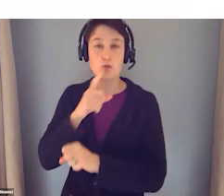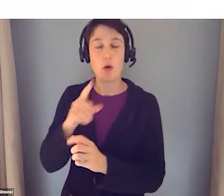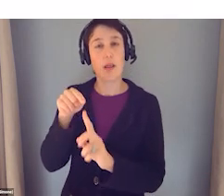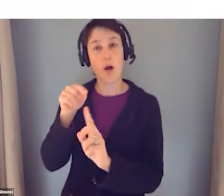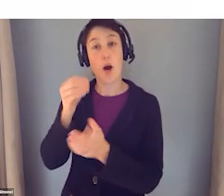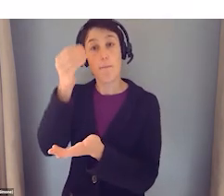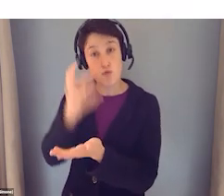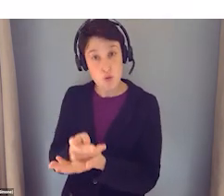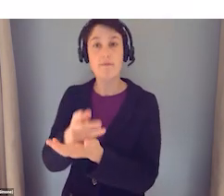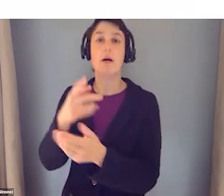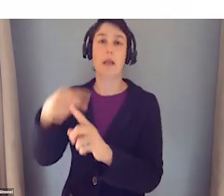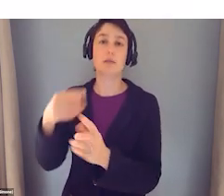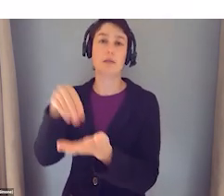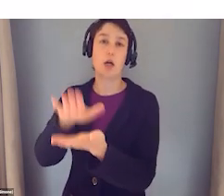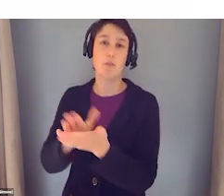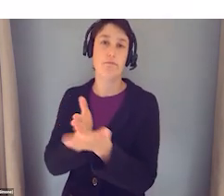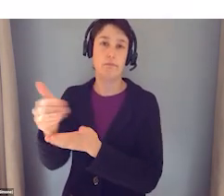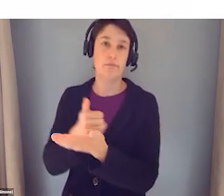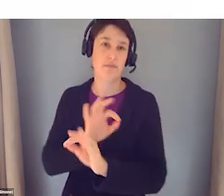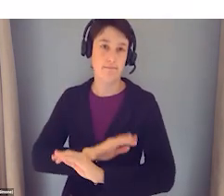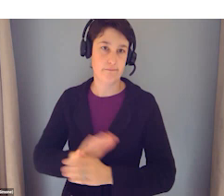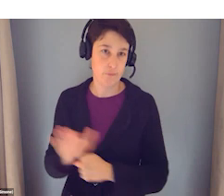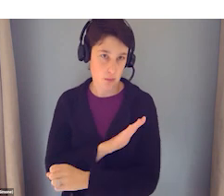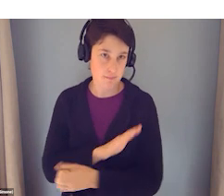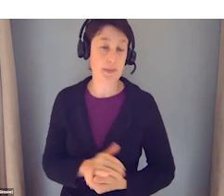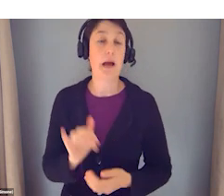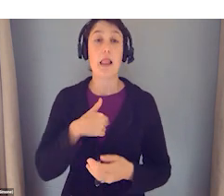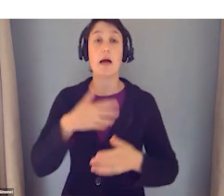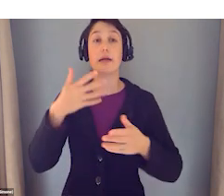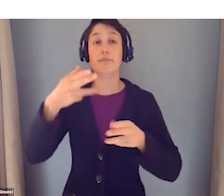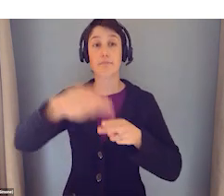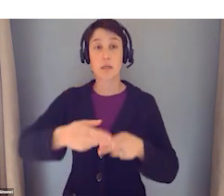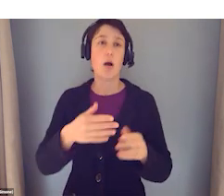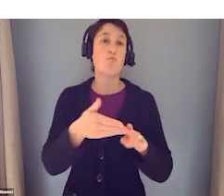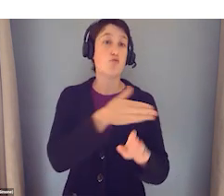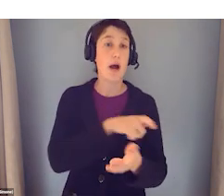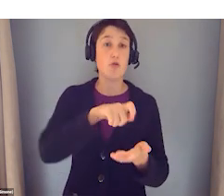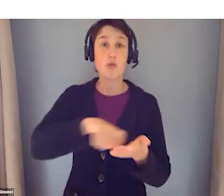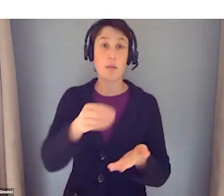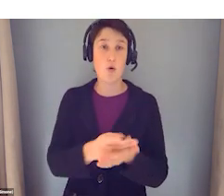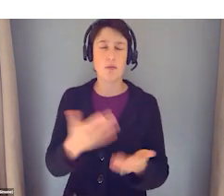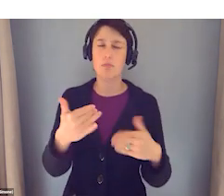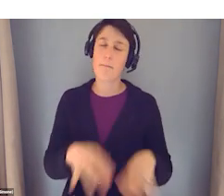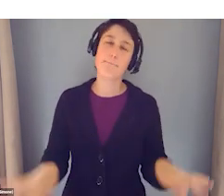So like I've said, prior written approval is so important. Research.gov is your place to go for written approval.